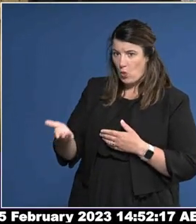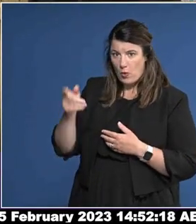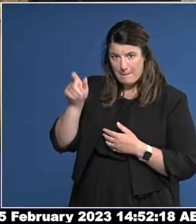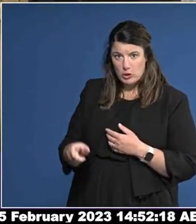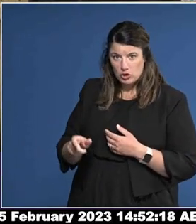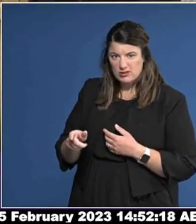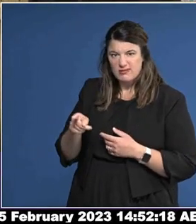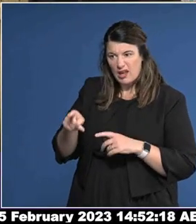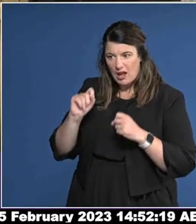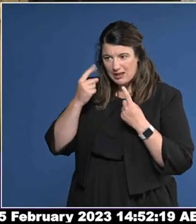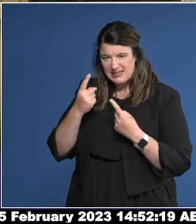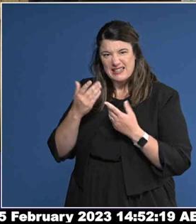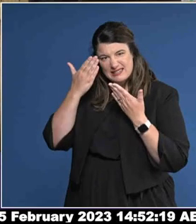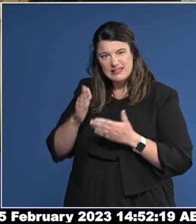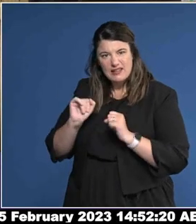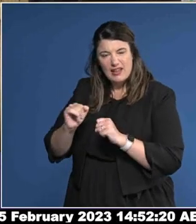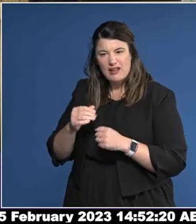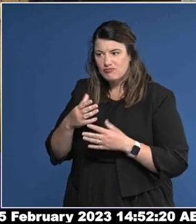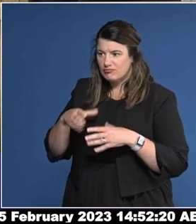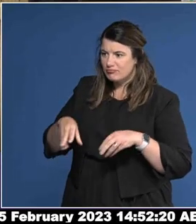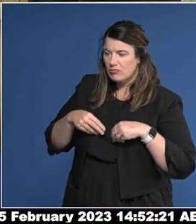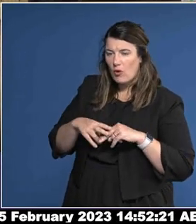of dignity of risk has always been the element that's caused the most conversation.